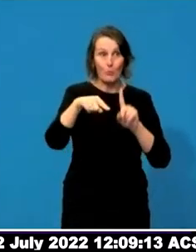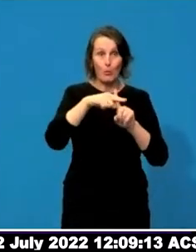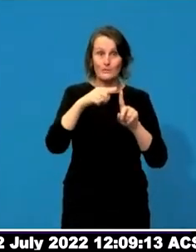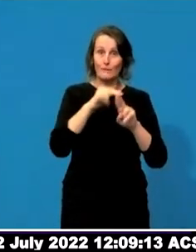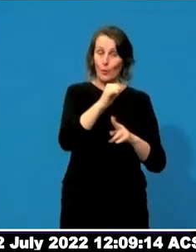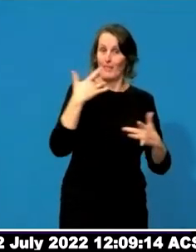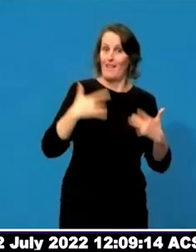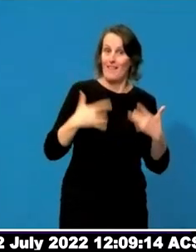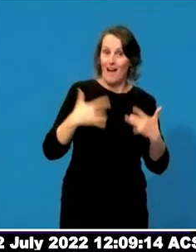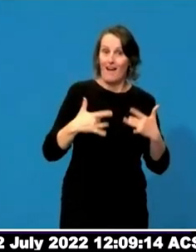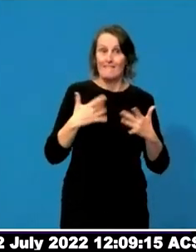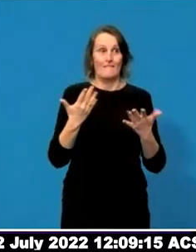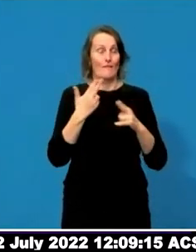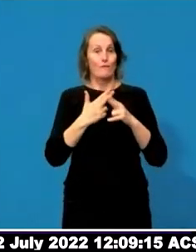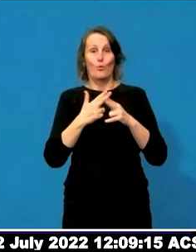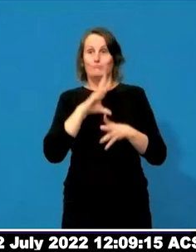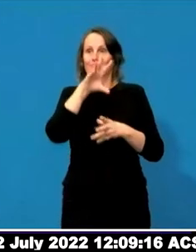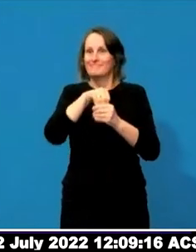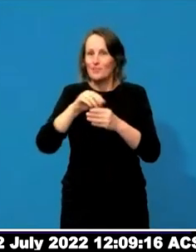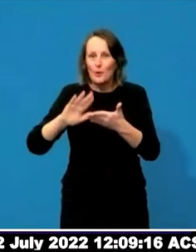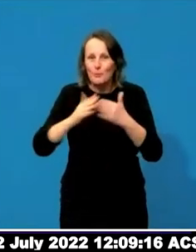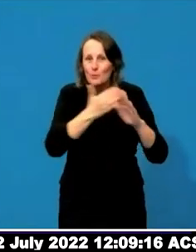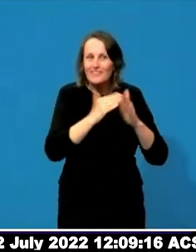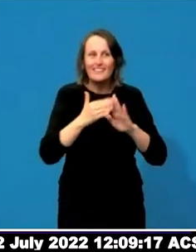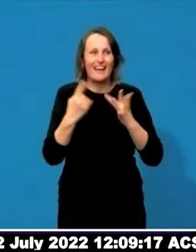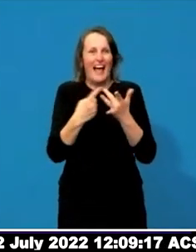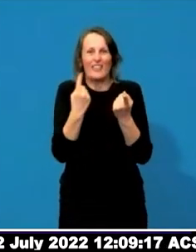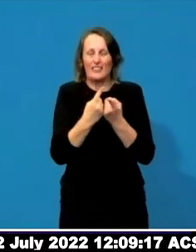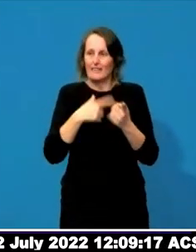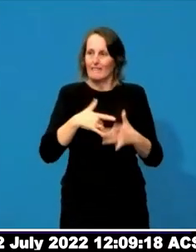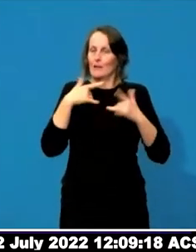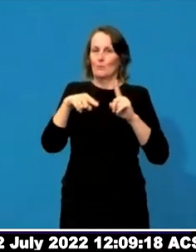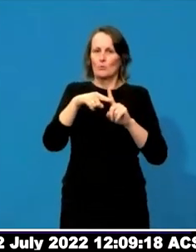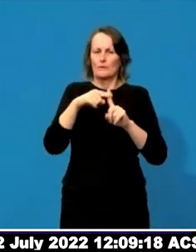like community participation, other things? Yeah, absolutely.